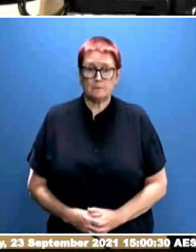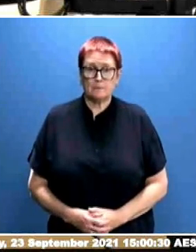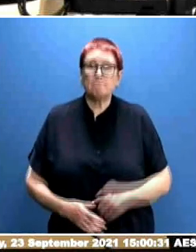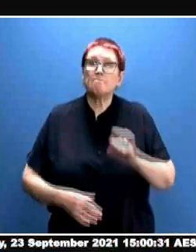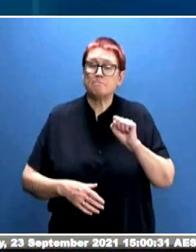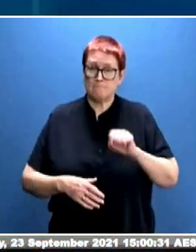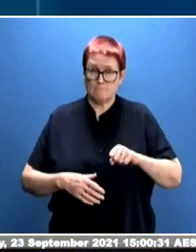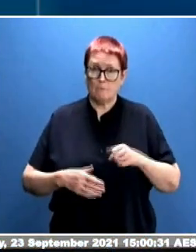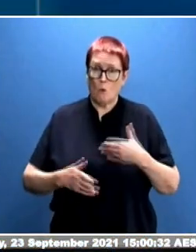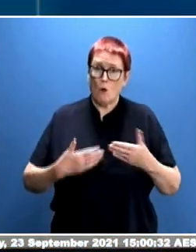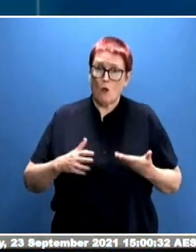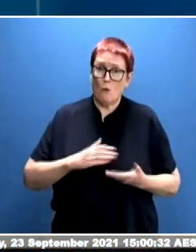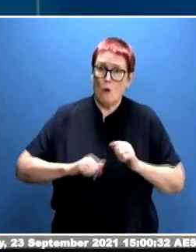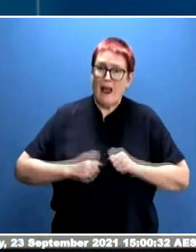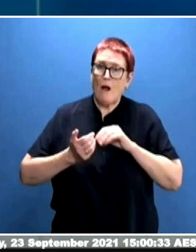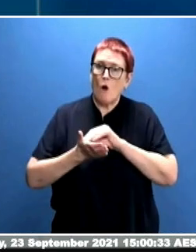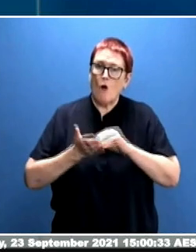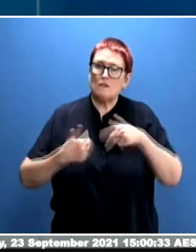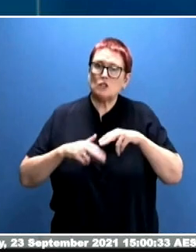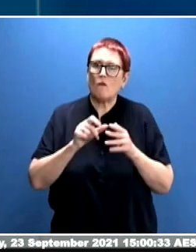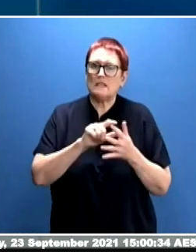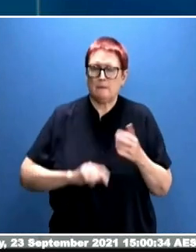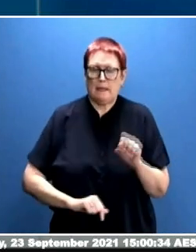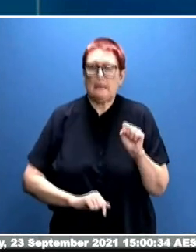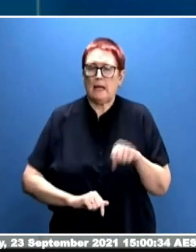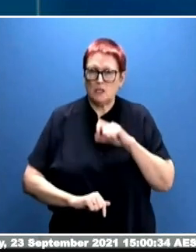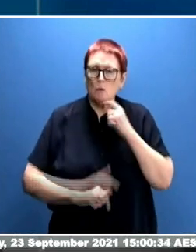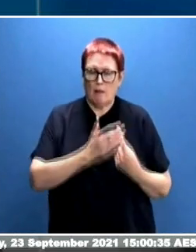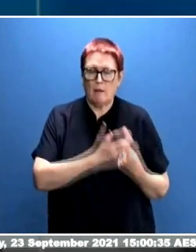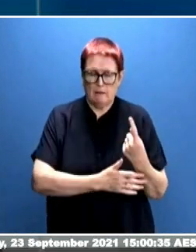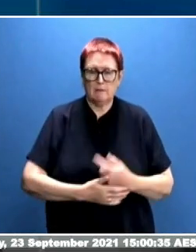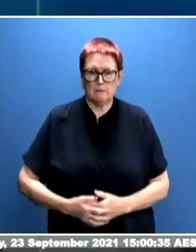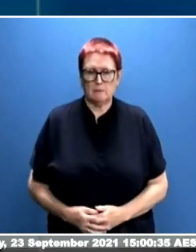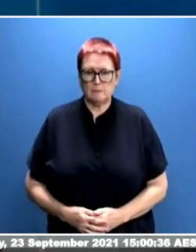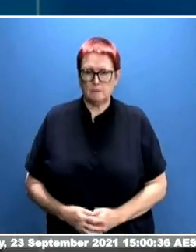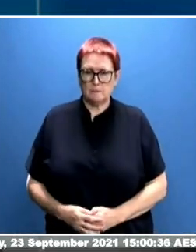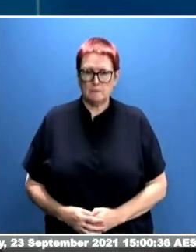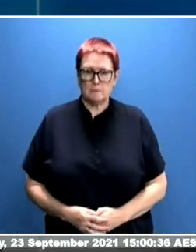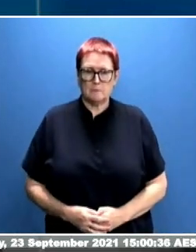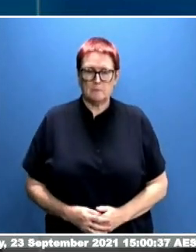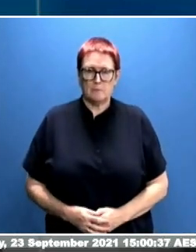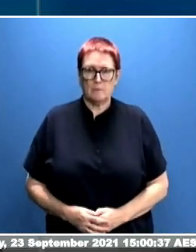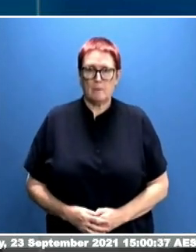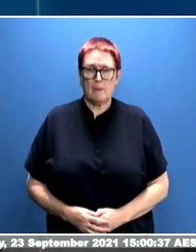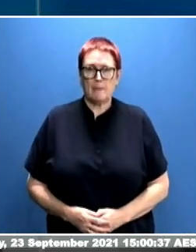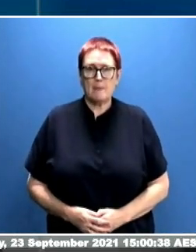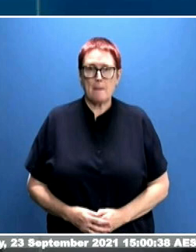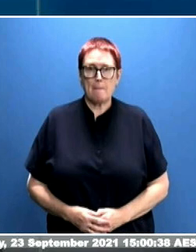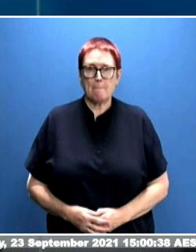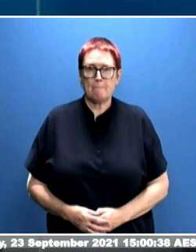of Disability, and taking the broad definition of "disability", I